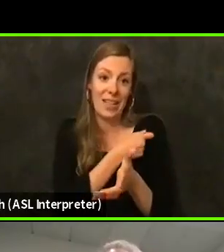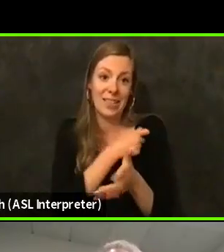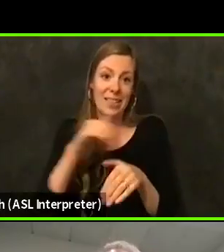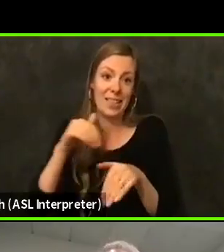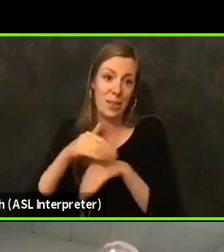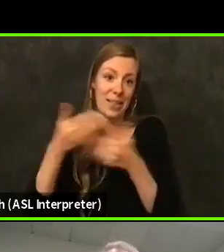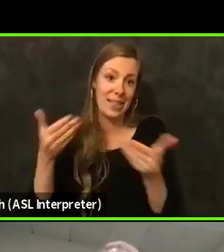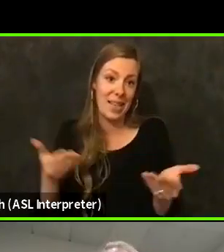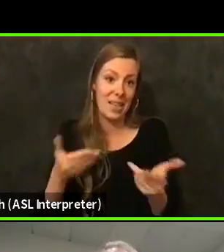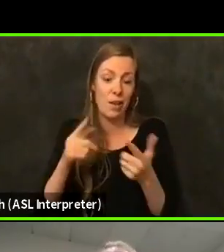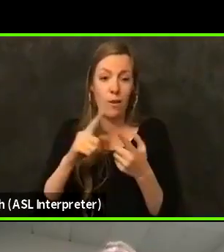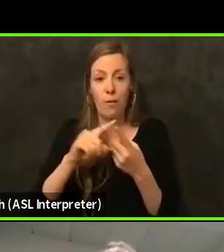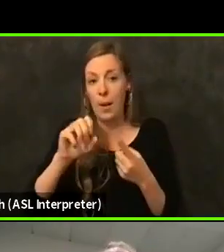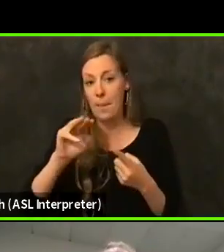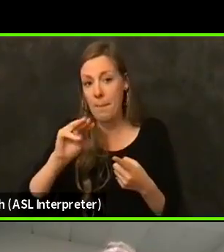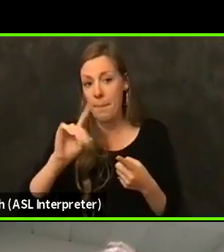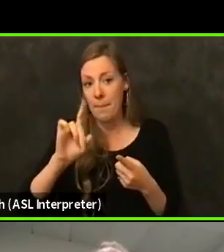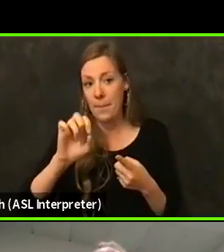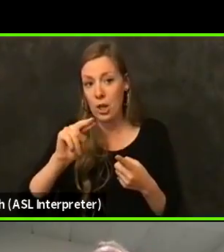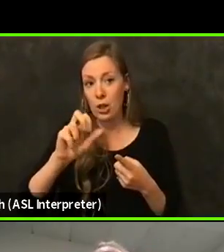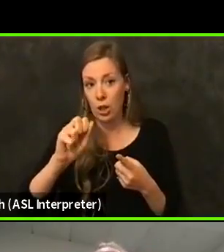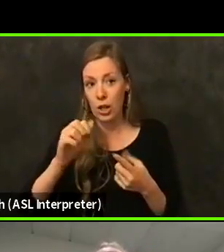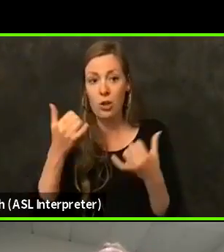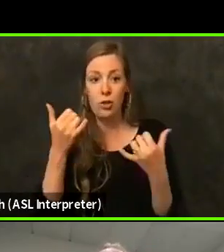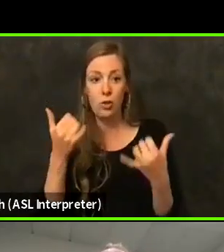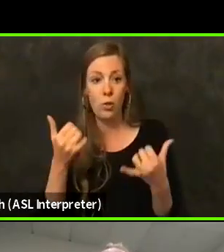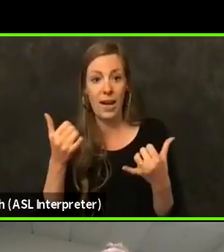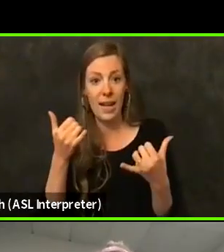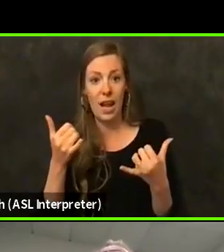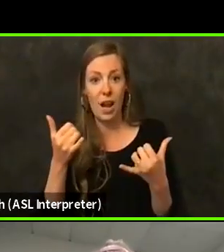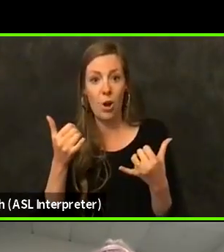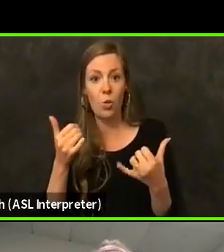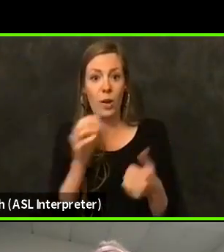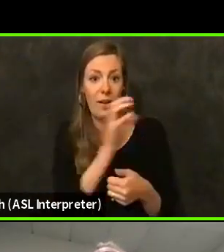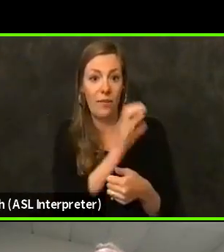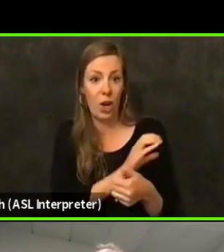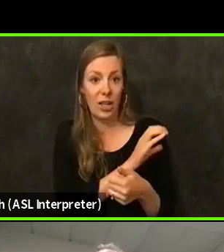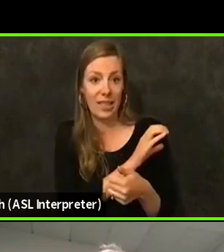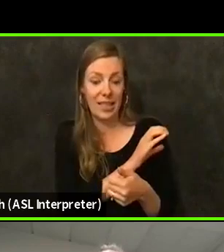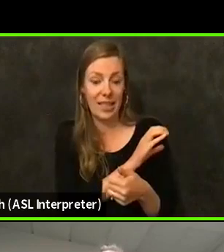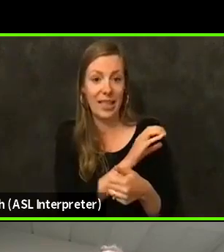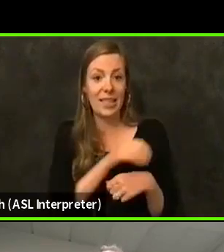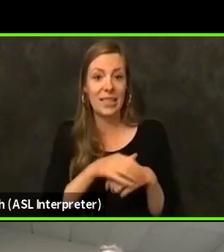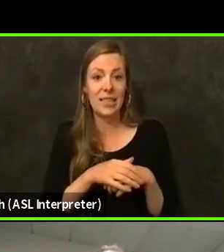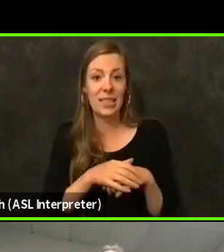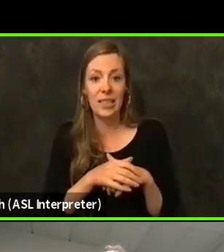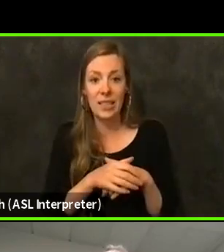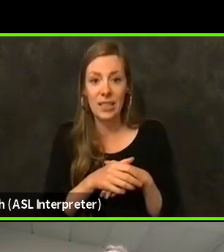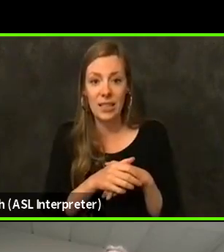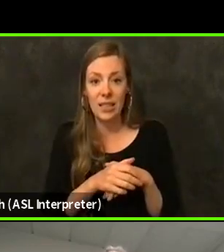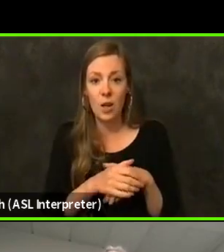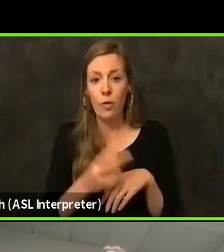So right now, we have our mass vaccination clinic on our two care side clinics.